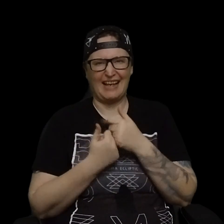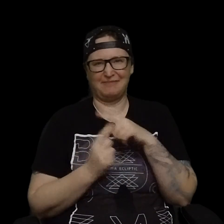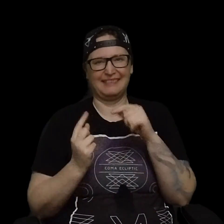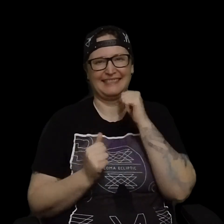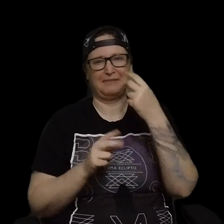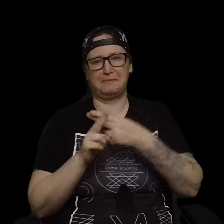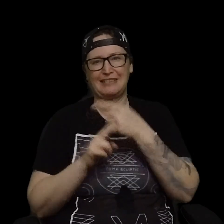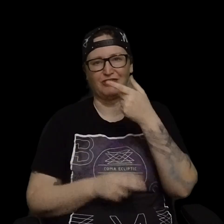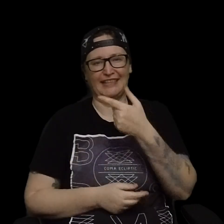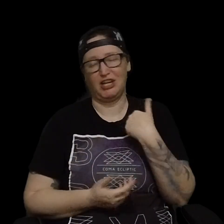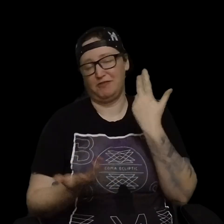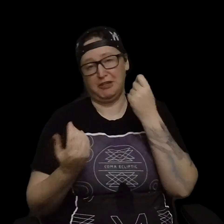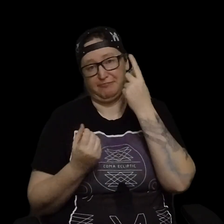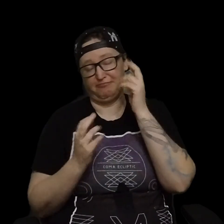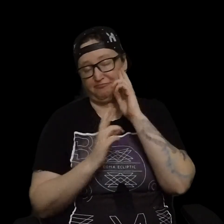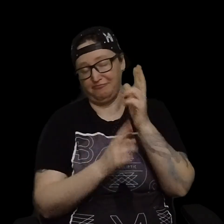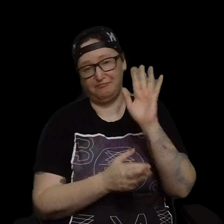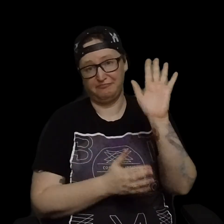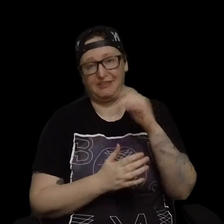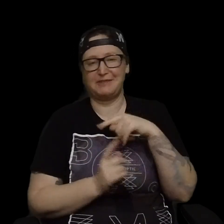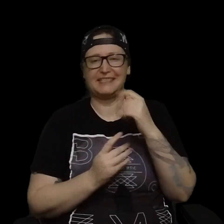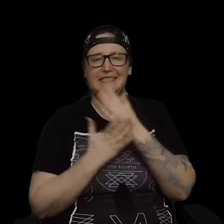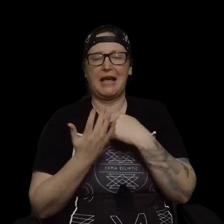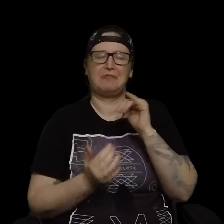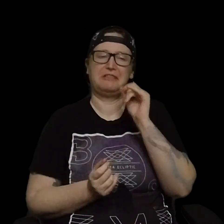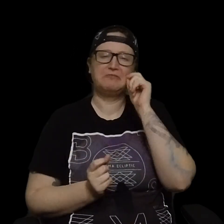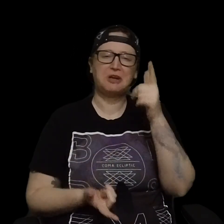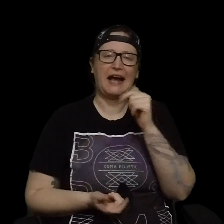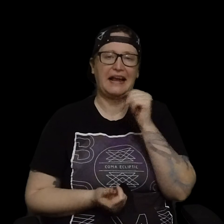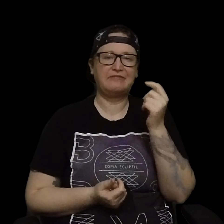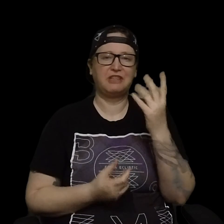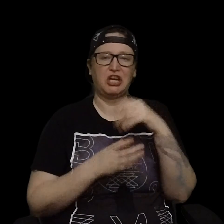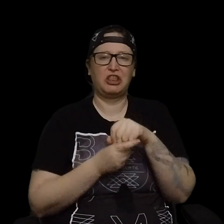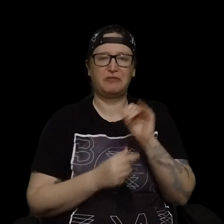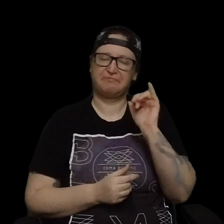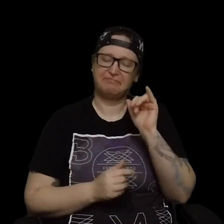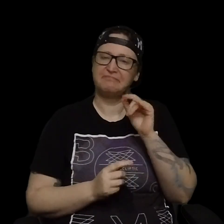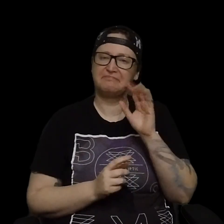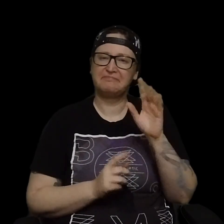match with this game but it didn't mention them so hey I respect them so some of us surprised